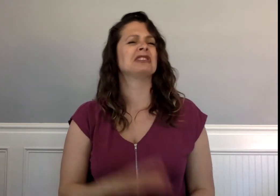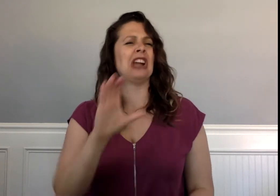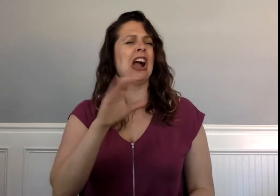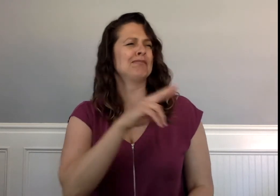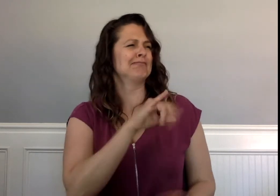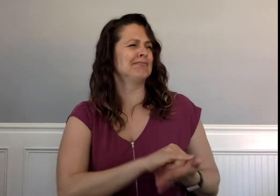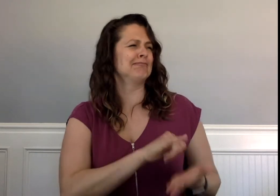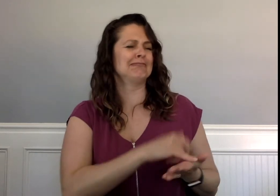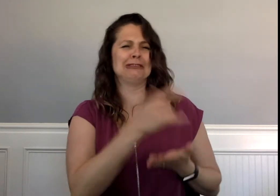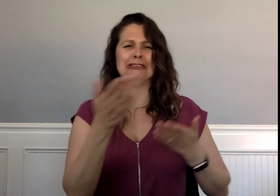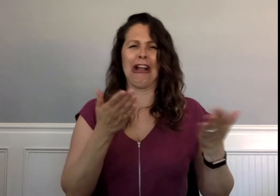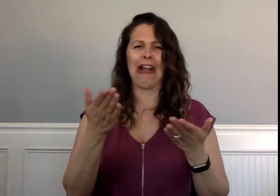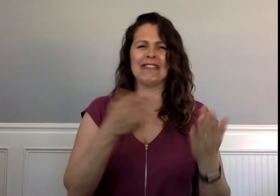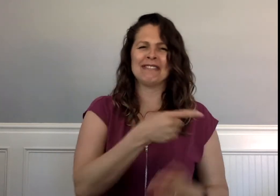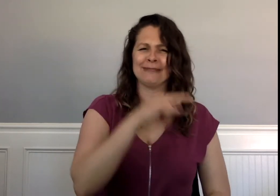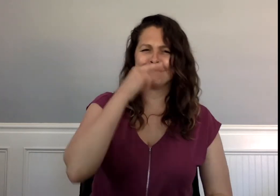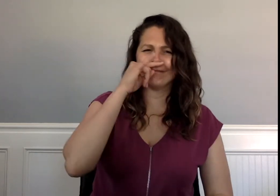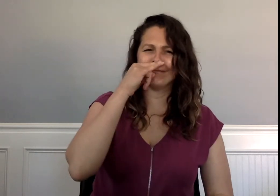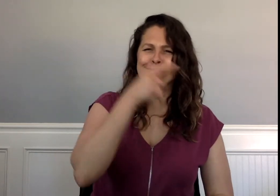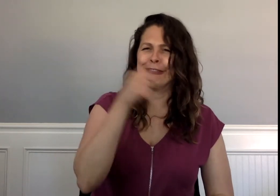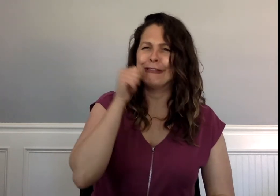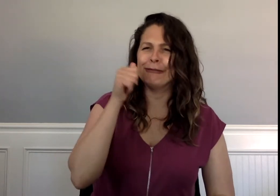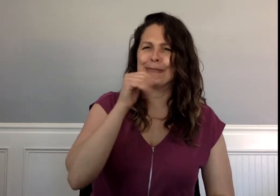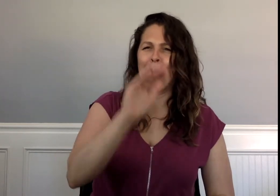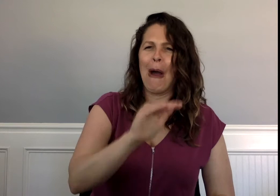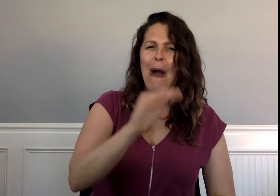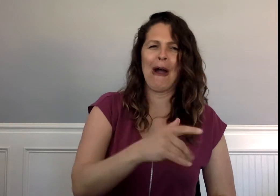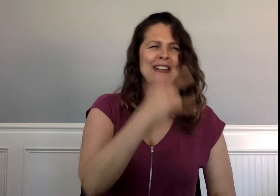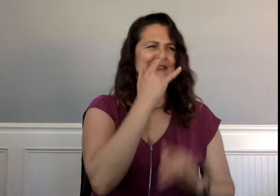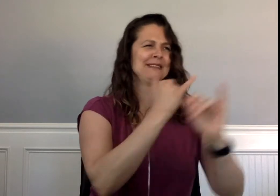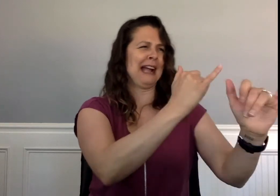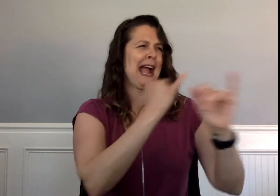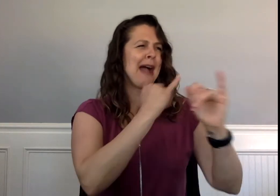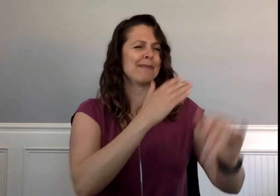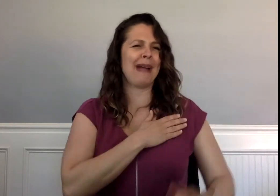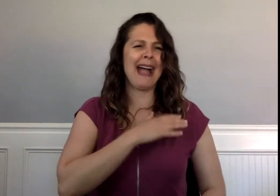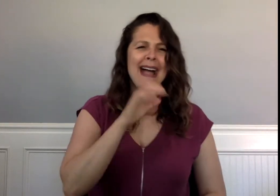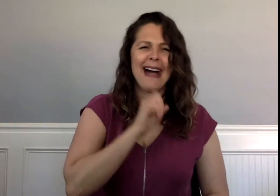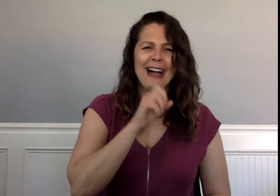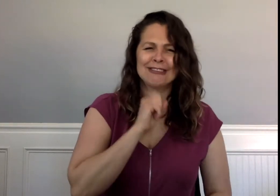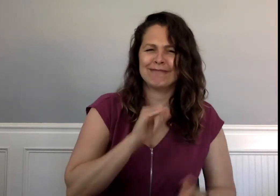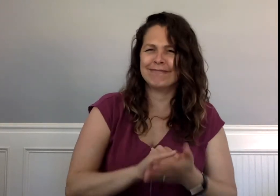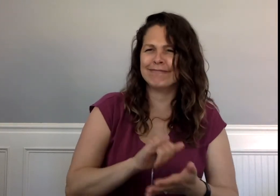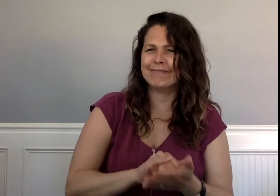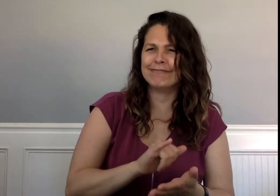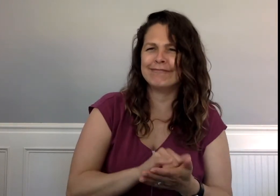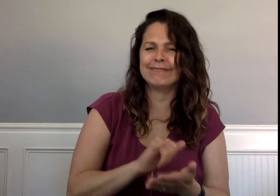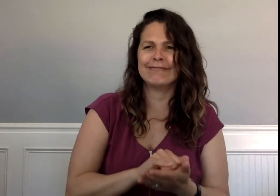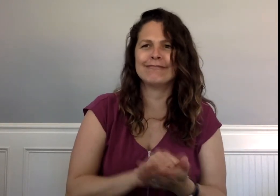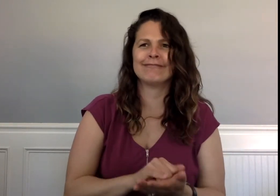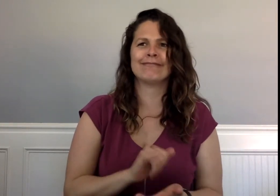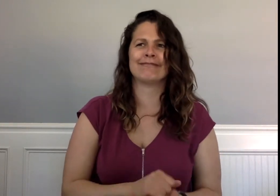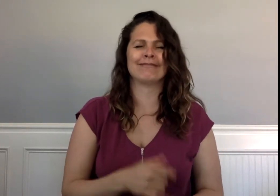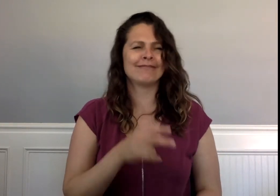She couldn’t be a server, though. She looked the same age as Charlie.